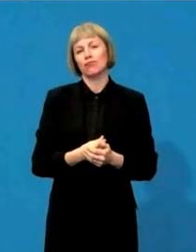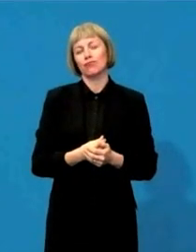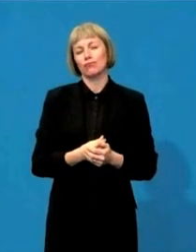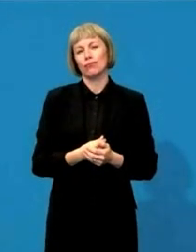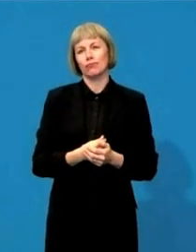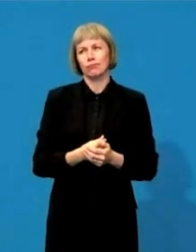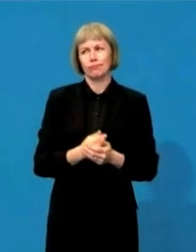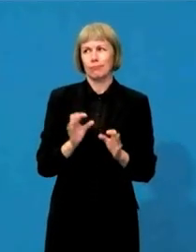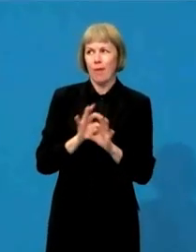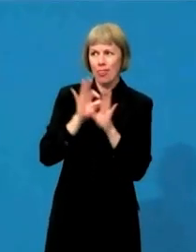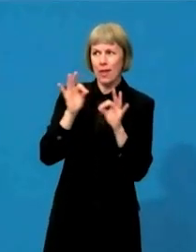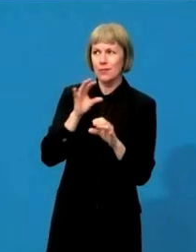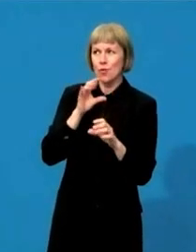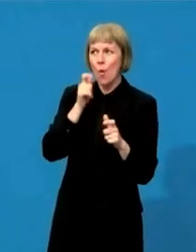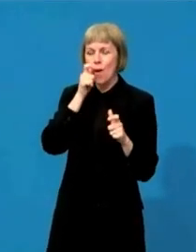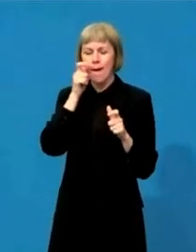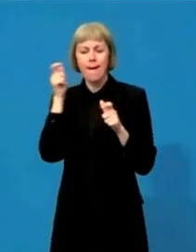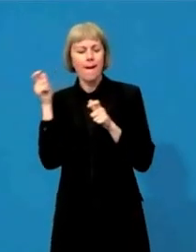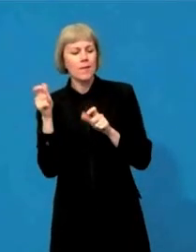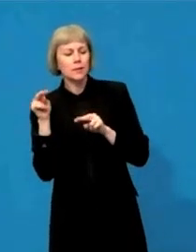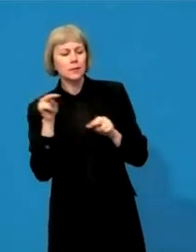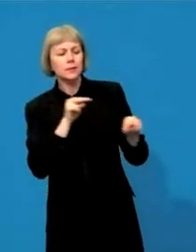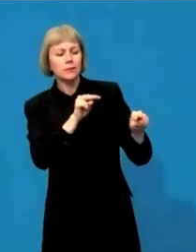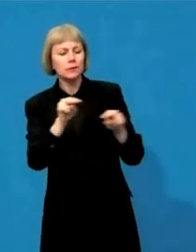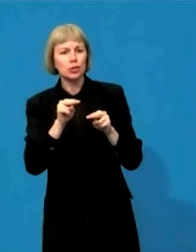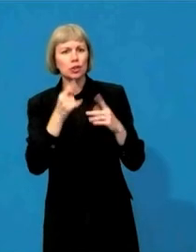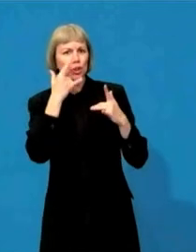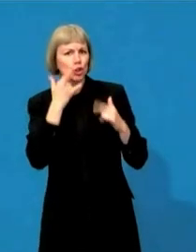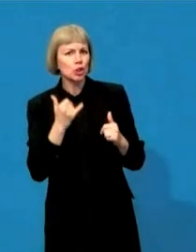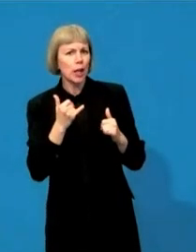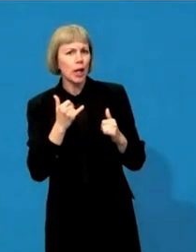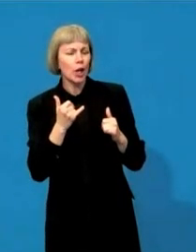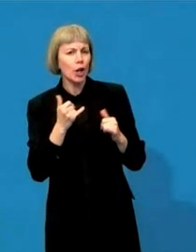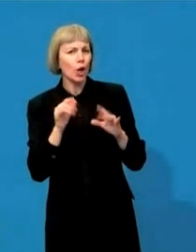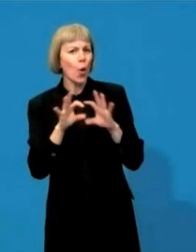governance in that part of being a service provider and whether they're being